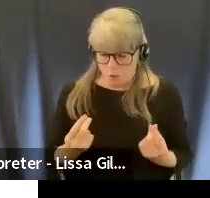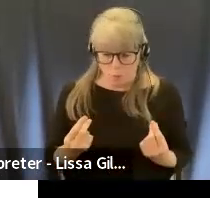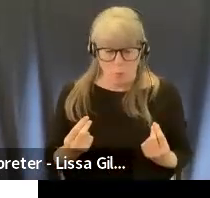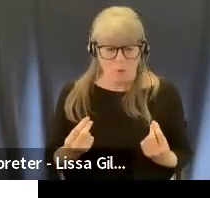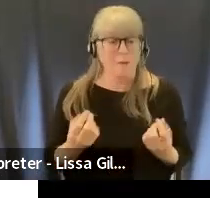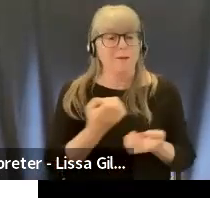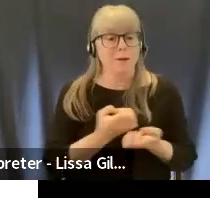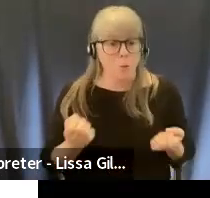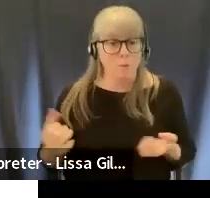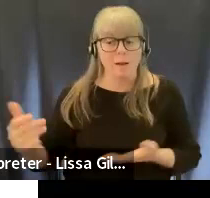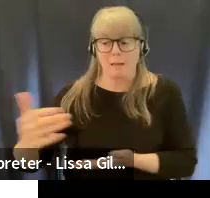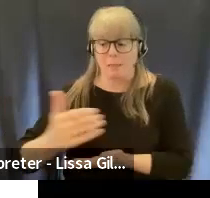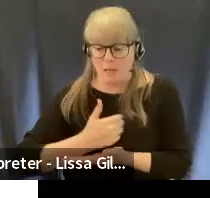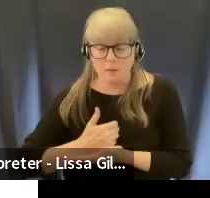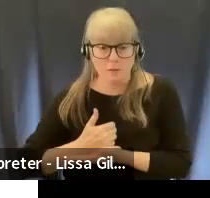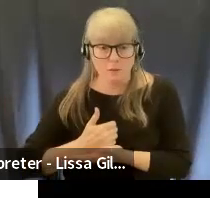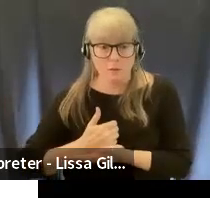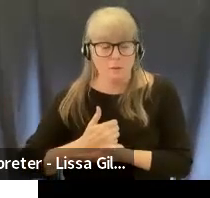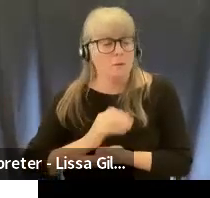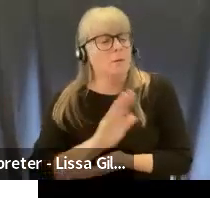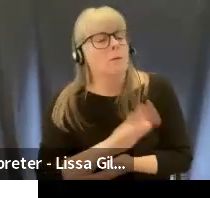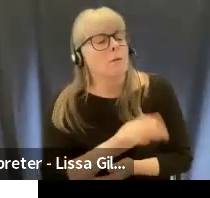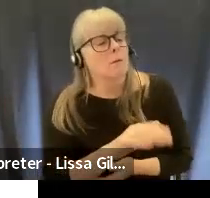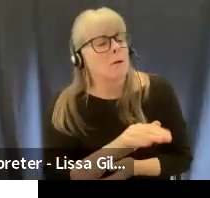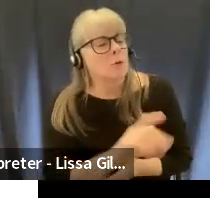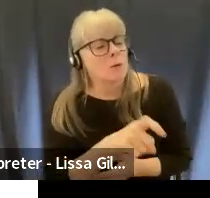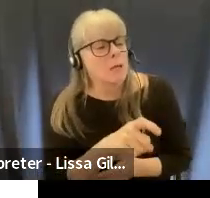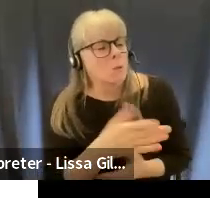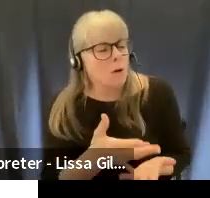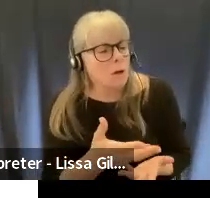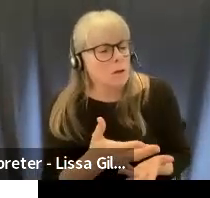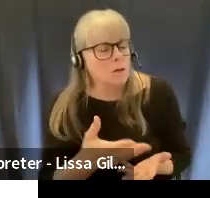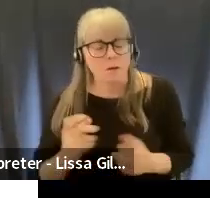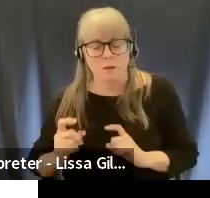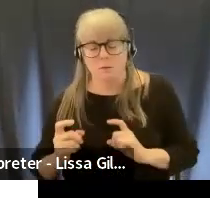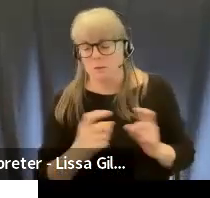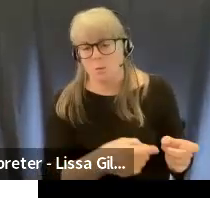Just take away from someone by doing so, and all we did was collect the equipment found out what your needs are, collect the equipment, and then donated it to where you are located.